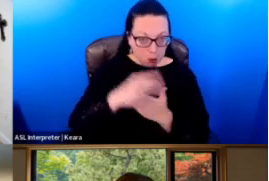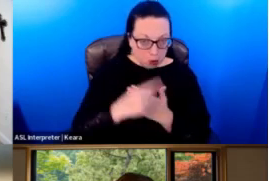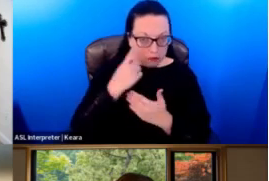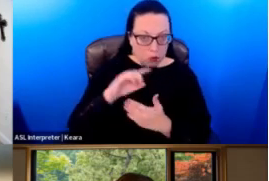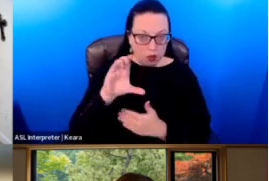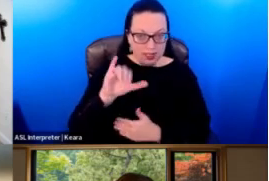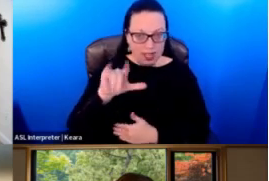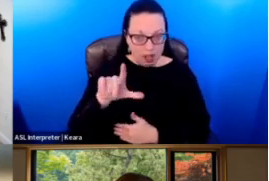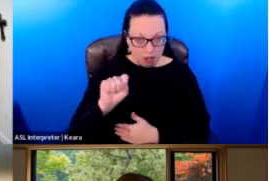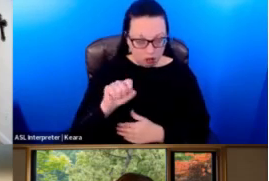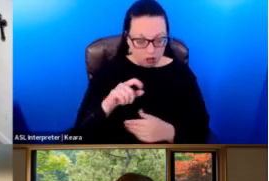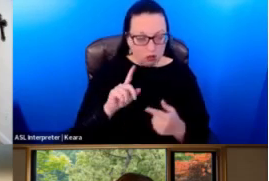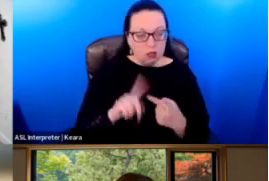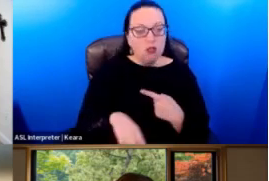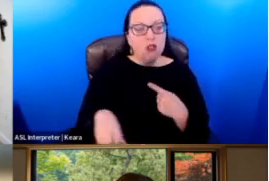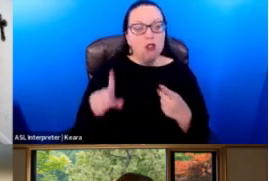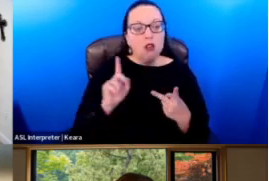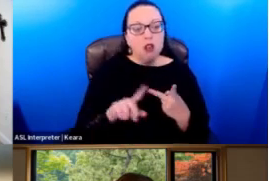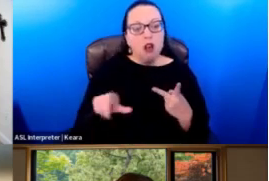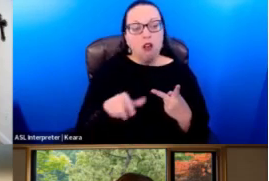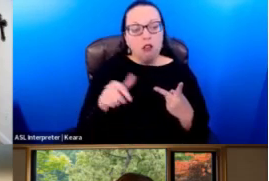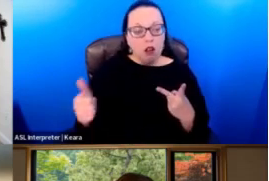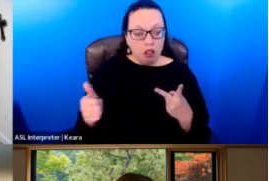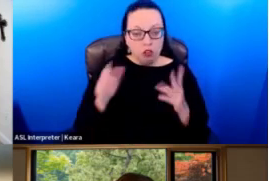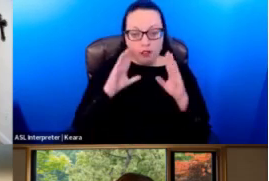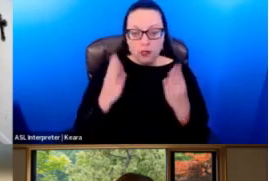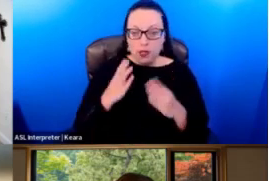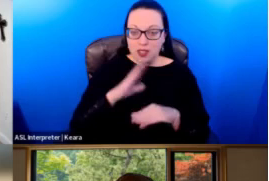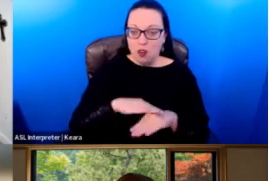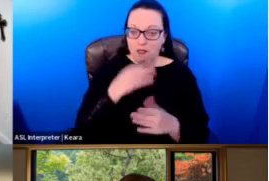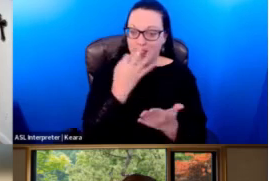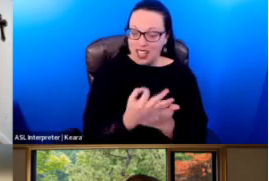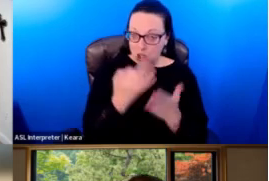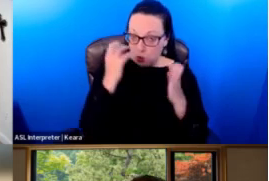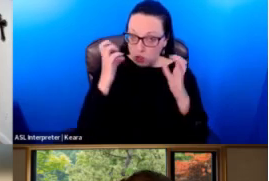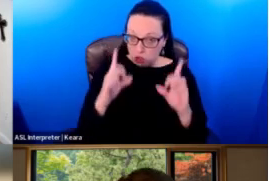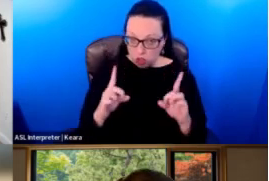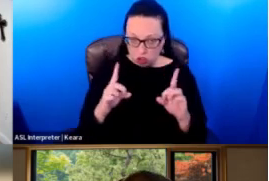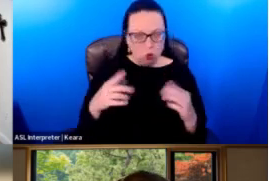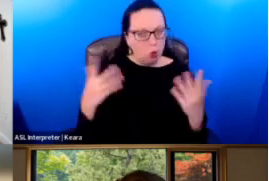that folks can learn about and tap into if they're worried about losing their benefits when